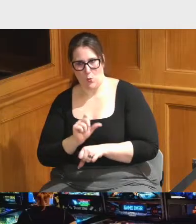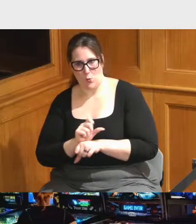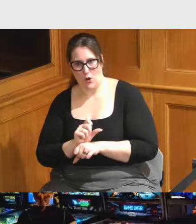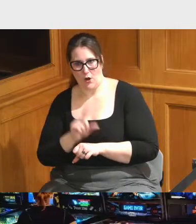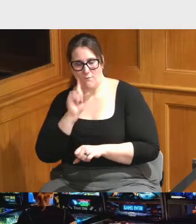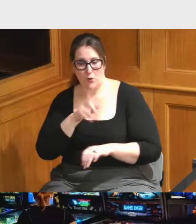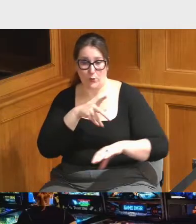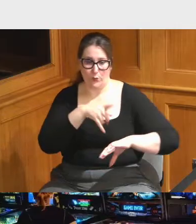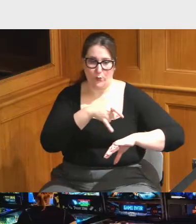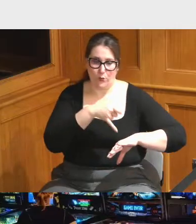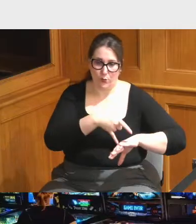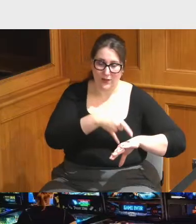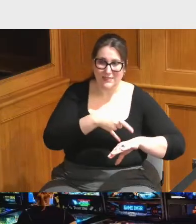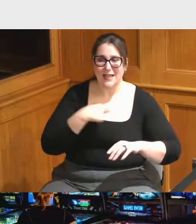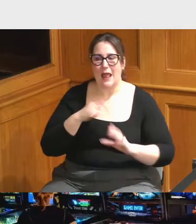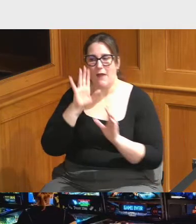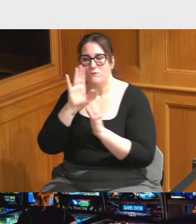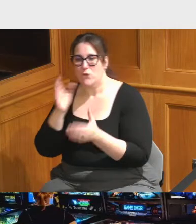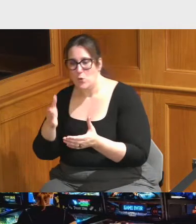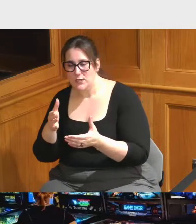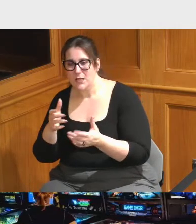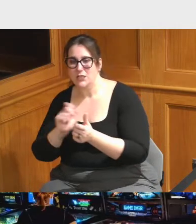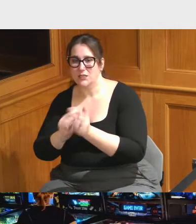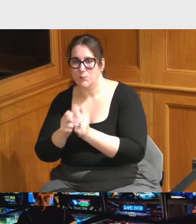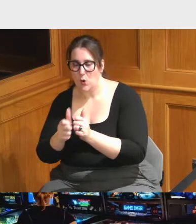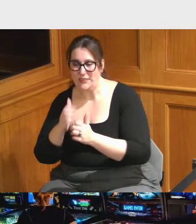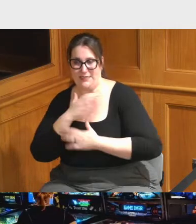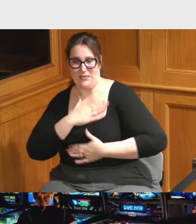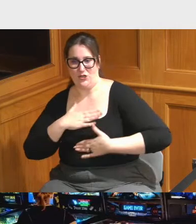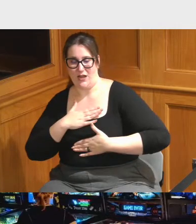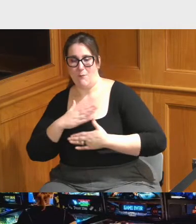I specifically focus quite a bit on sports and entertainment districts across the country. And